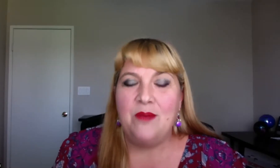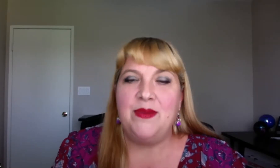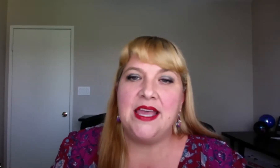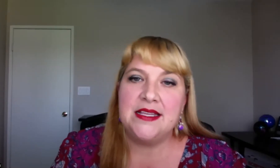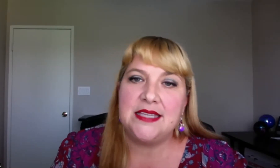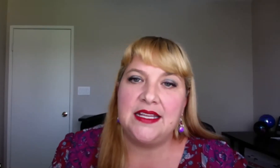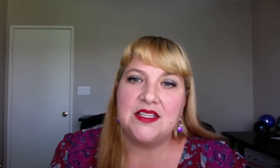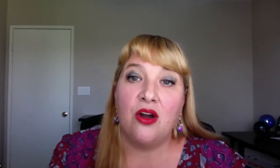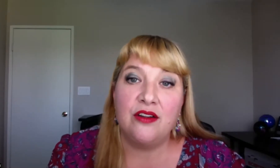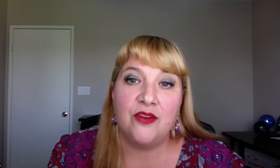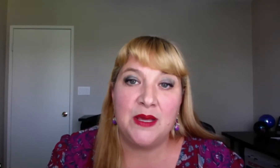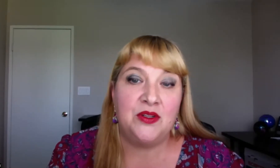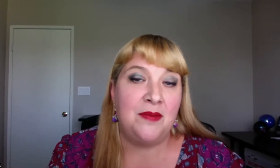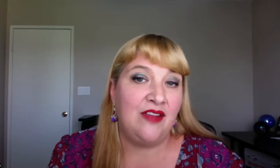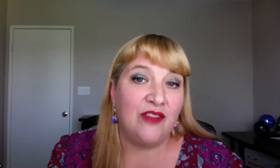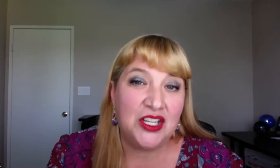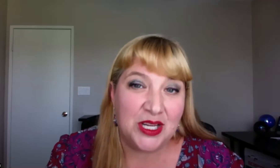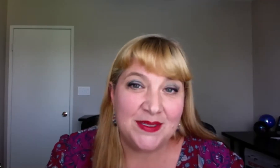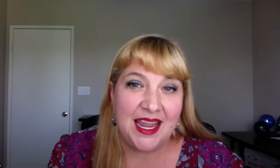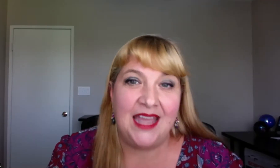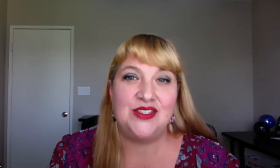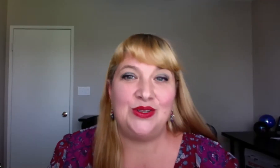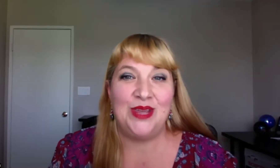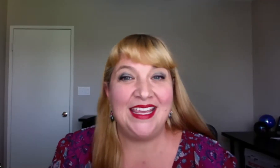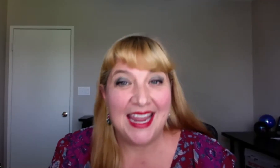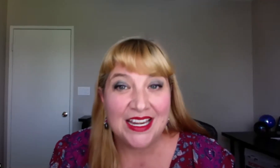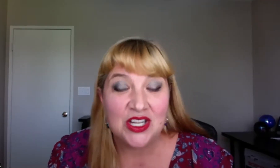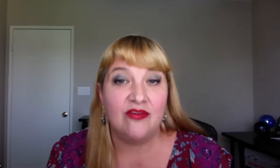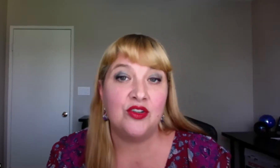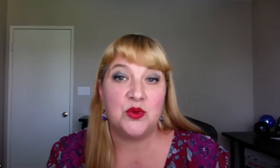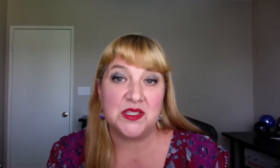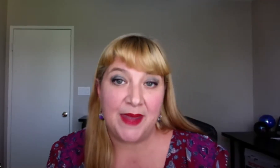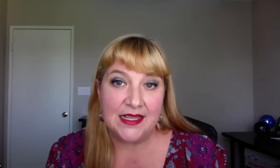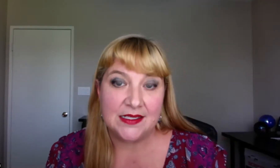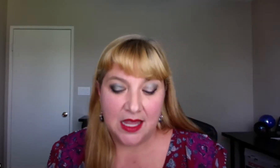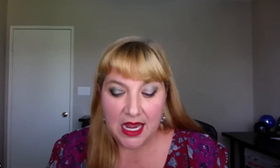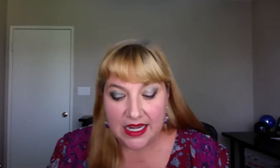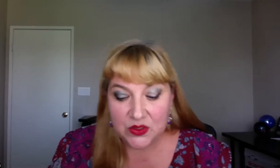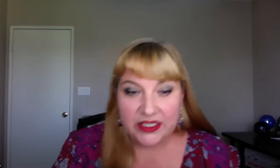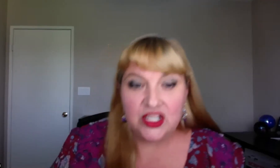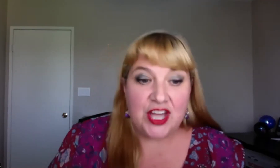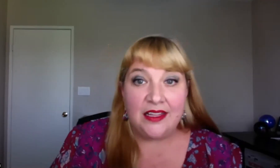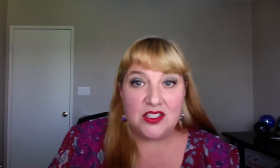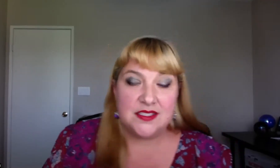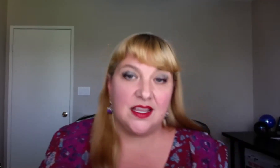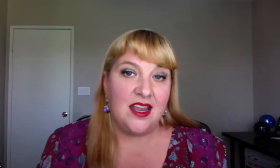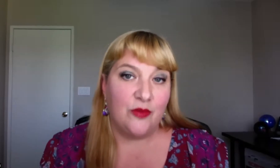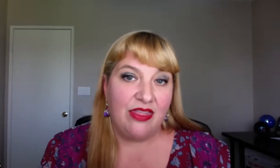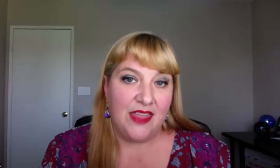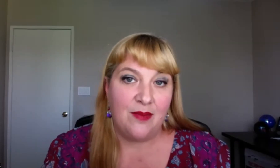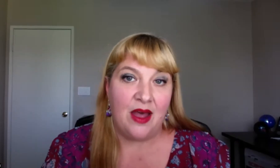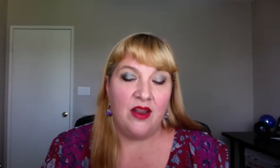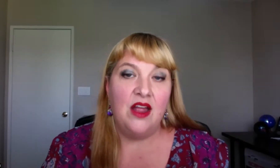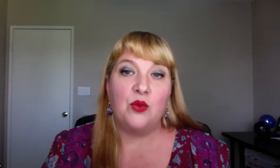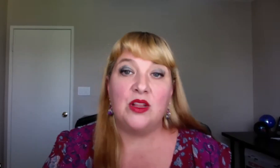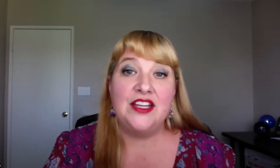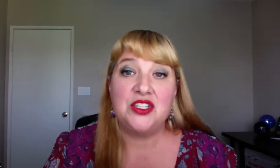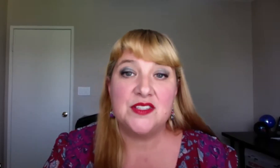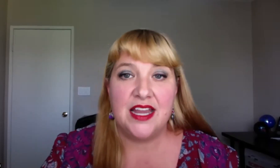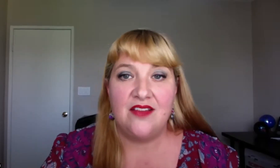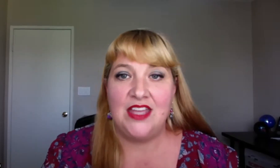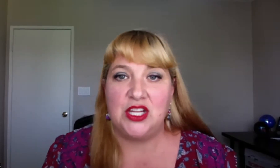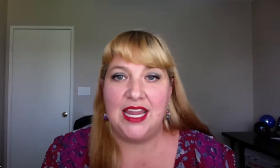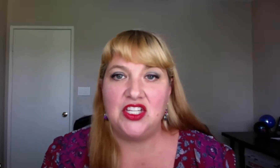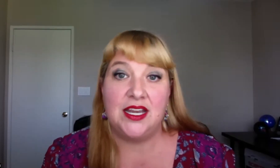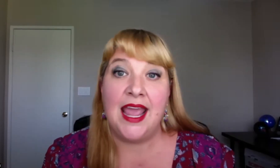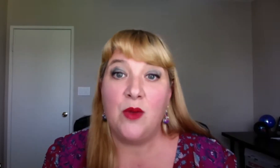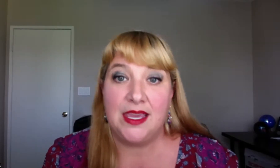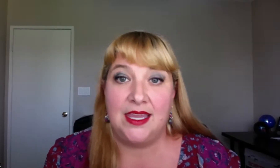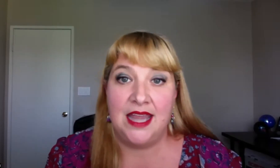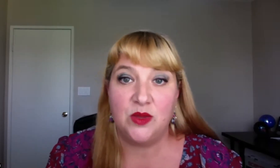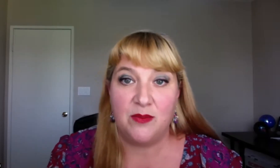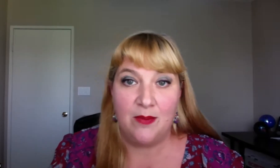Renee Marshall: Because it is harder for people to make friendships and to engage in a virtual space. It is really challenged us to kind of rethink about the relational side of education and how we can connect with people.